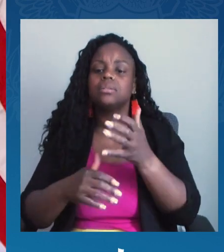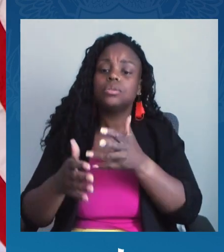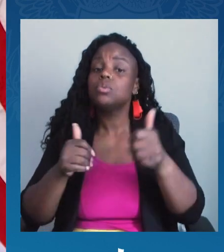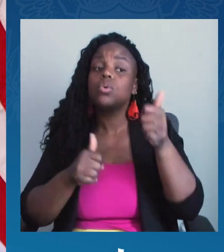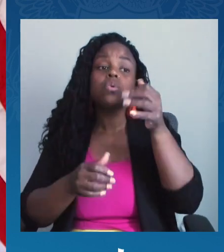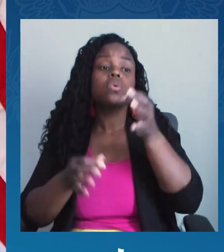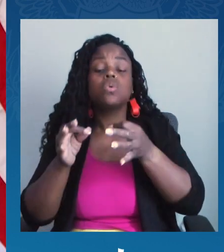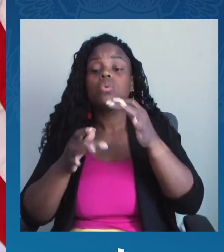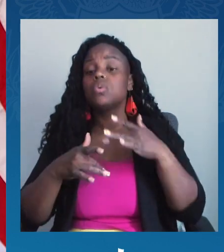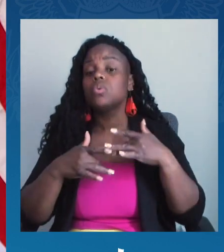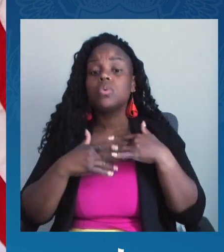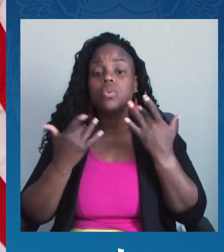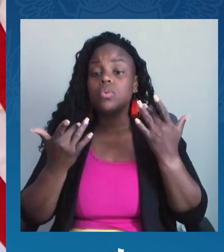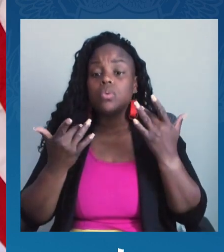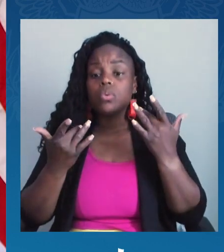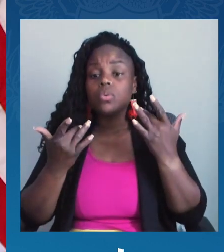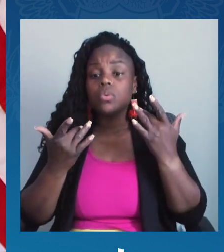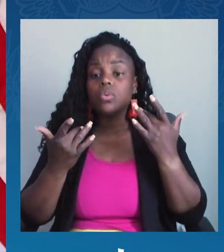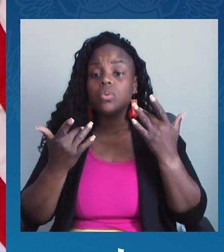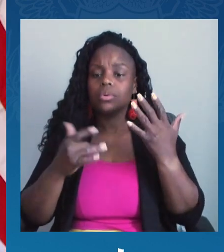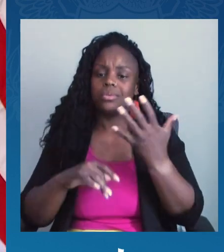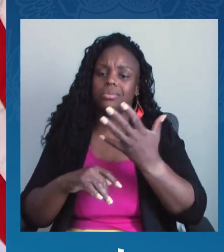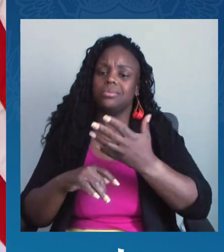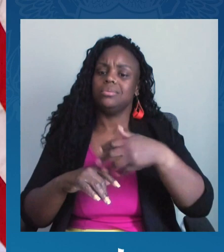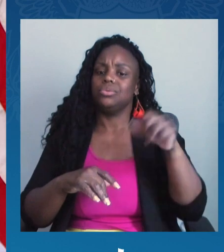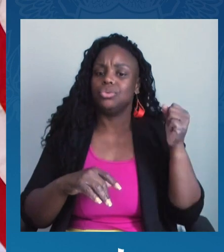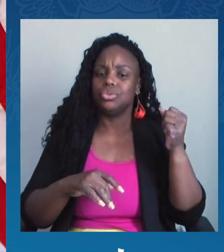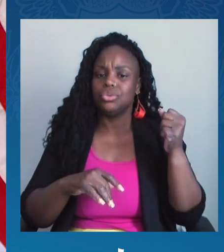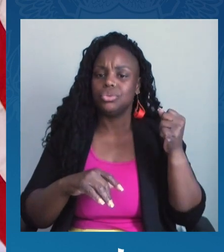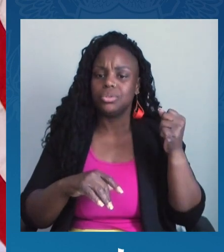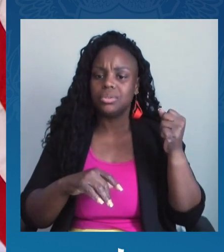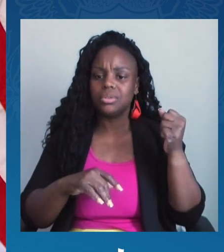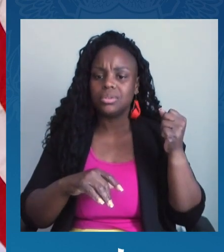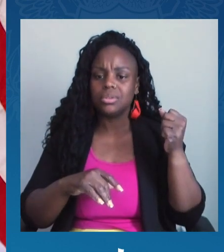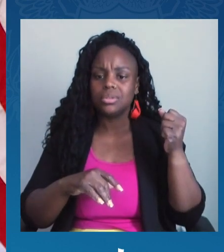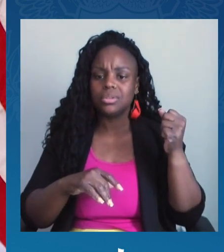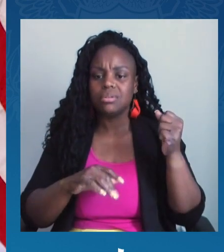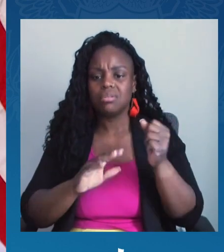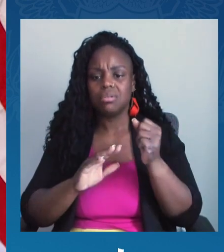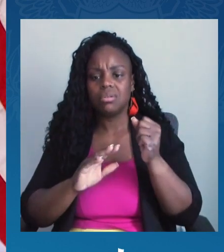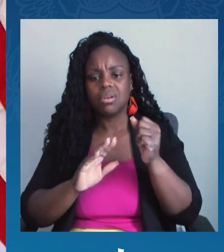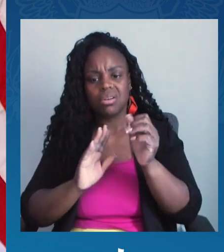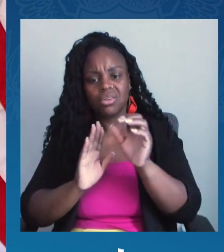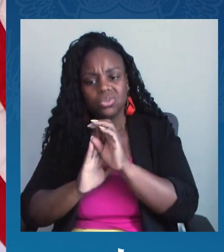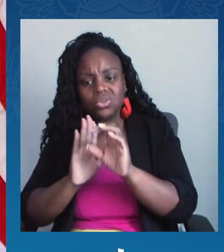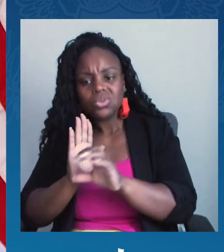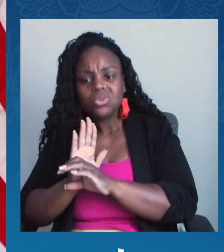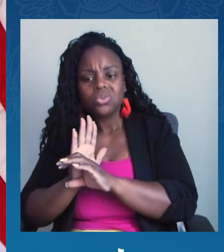took a constitutional right that had been recognized.